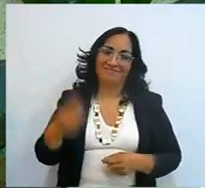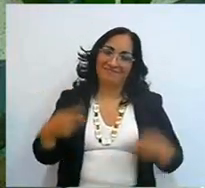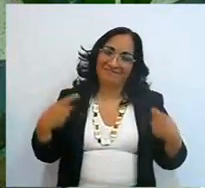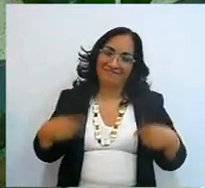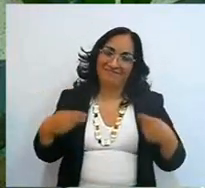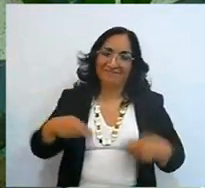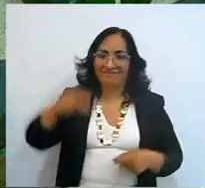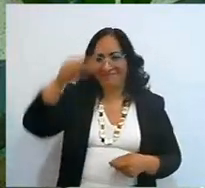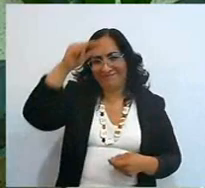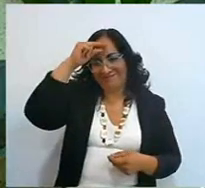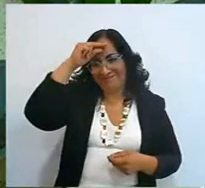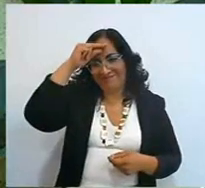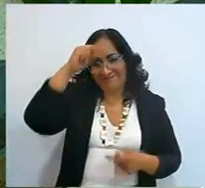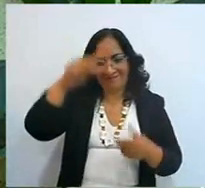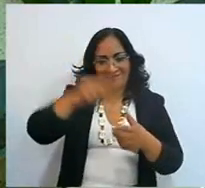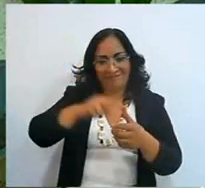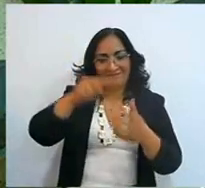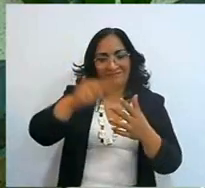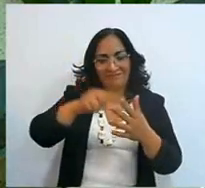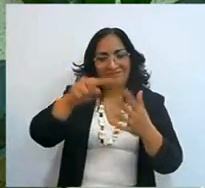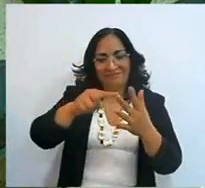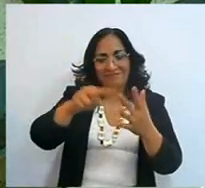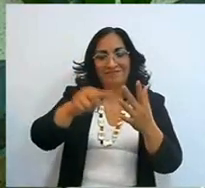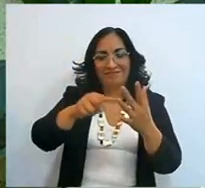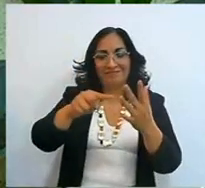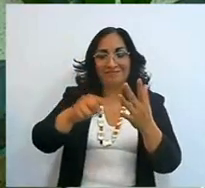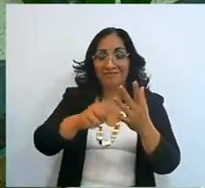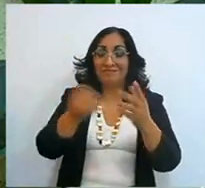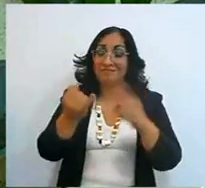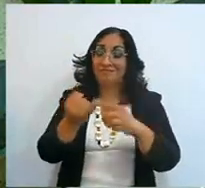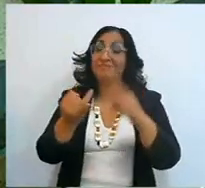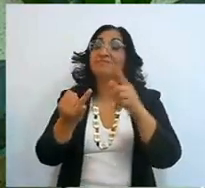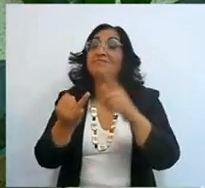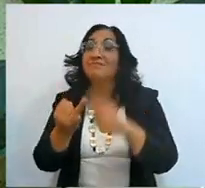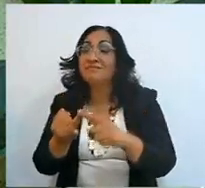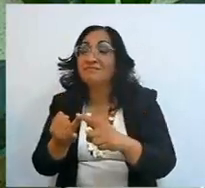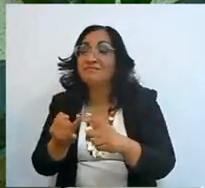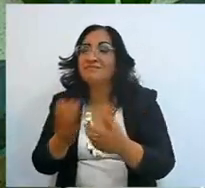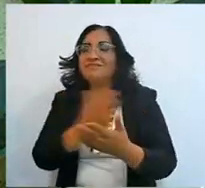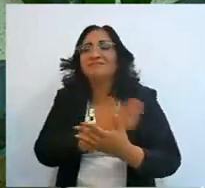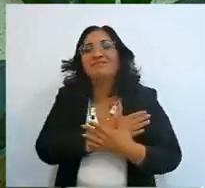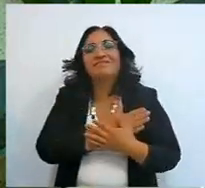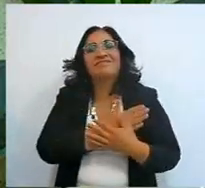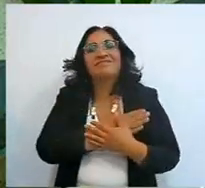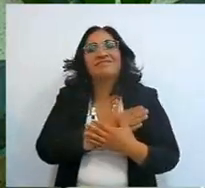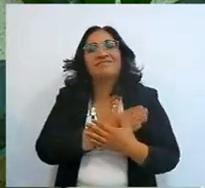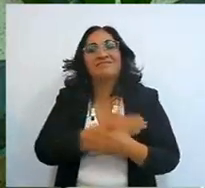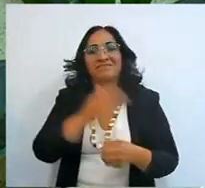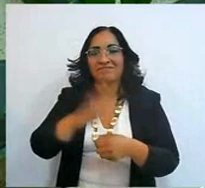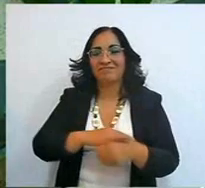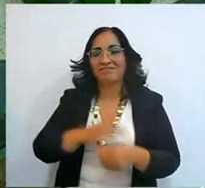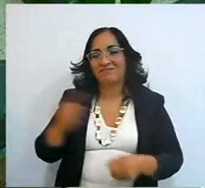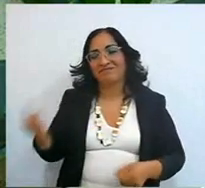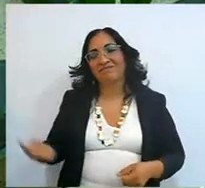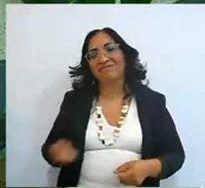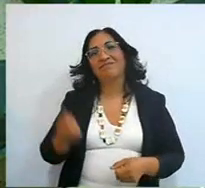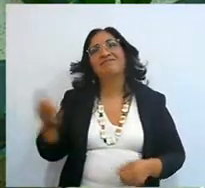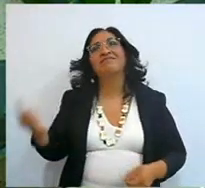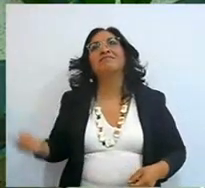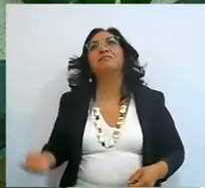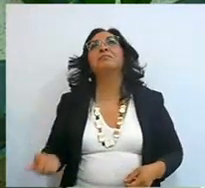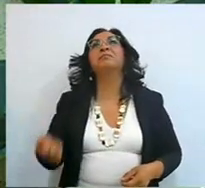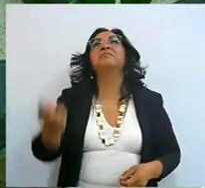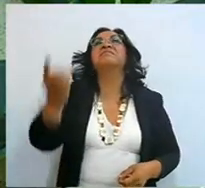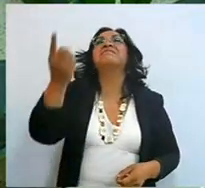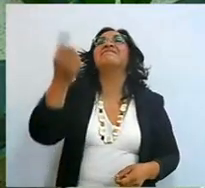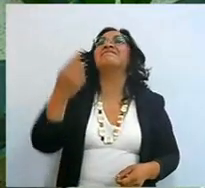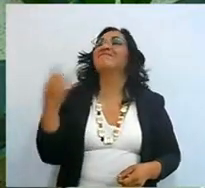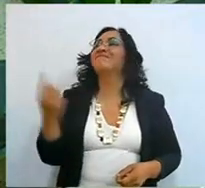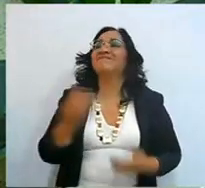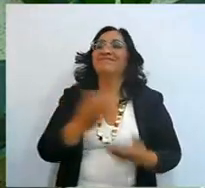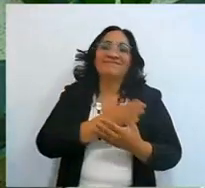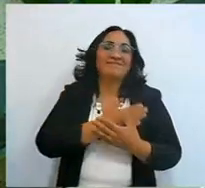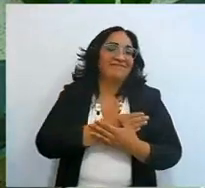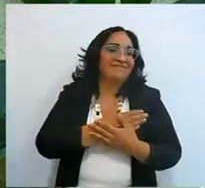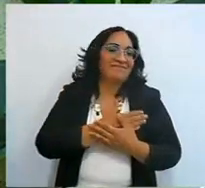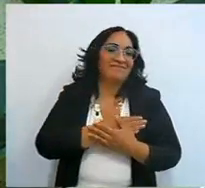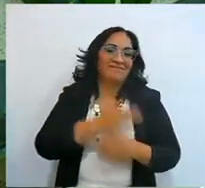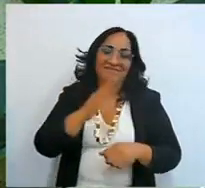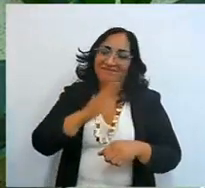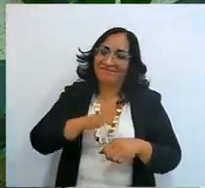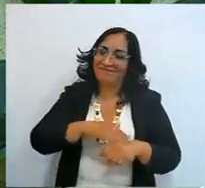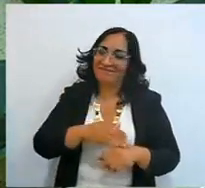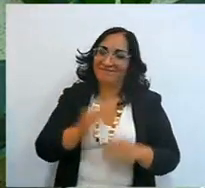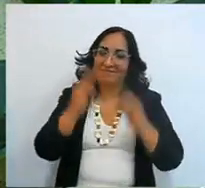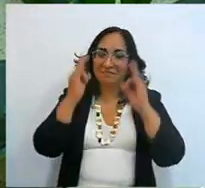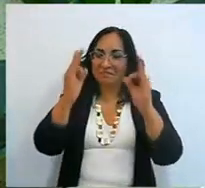and finally, the cherry on the cake, I will love you forever, what a perfect, sweet love,